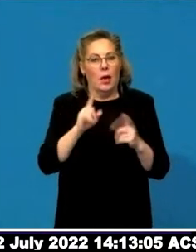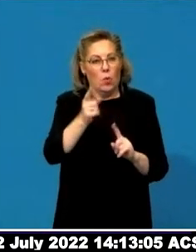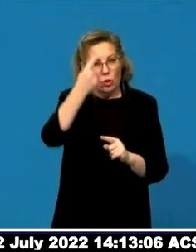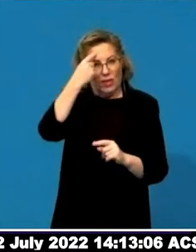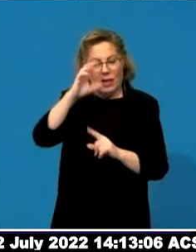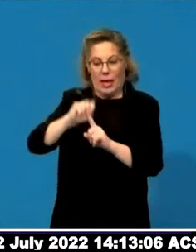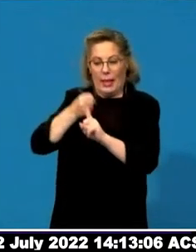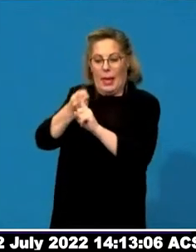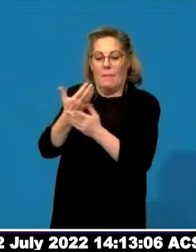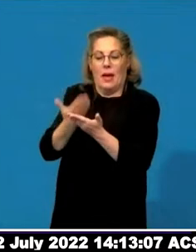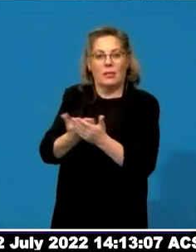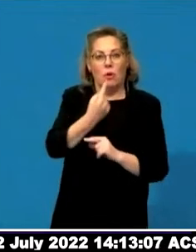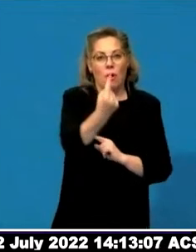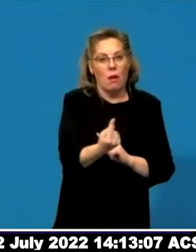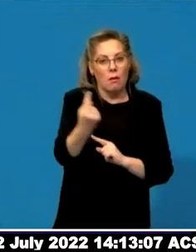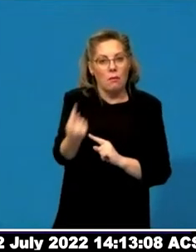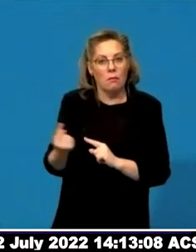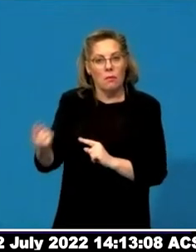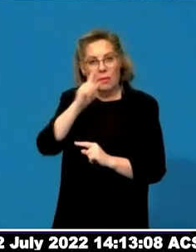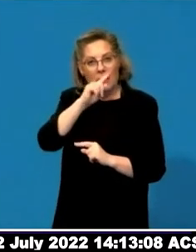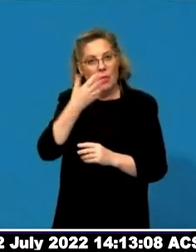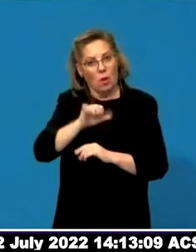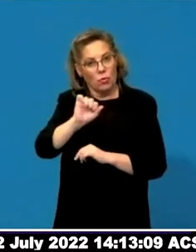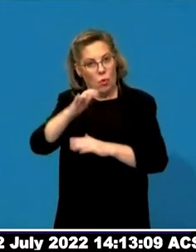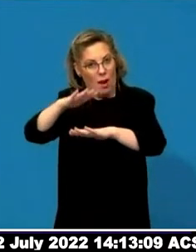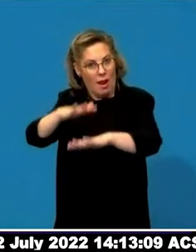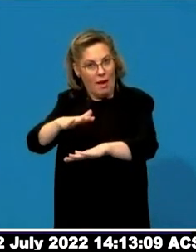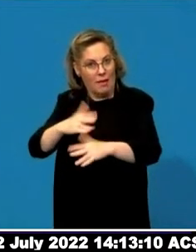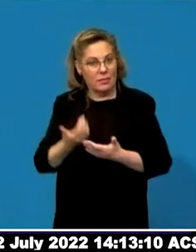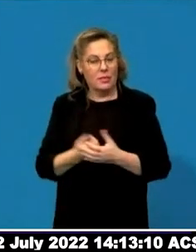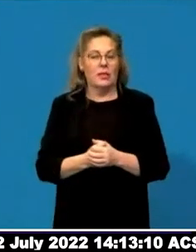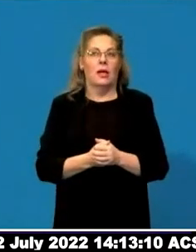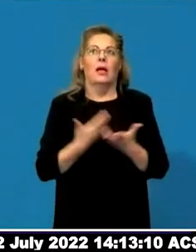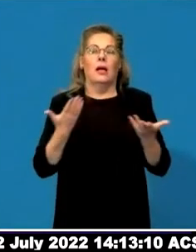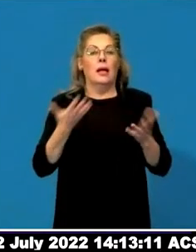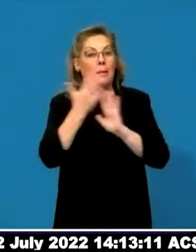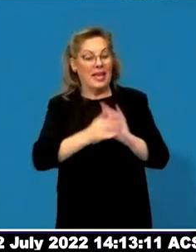It would mean a better life for our people and, you know,